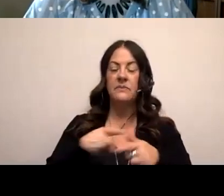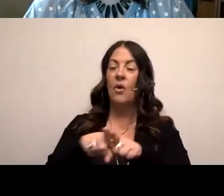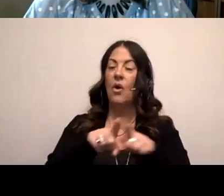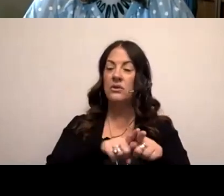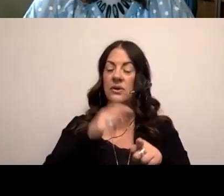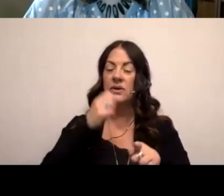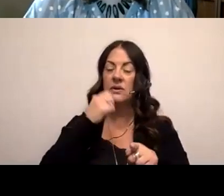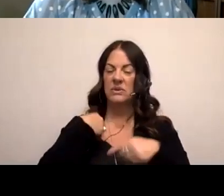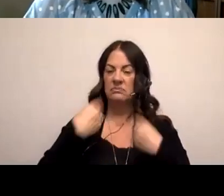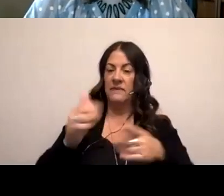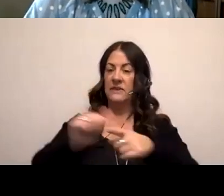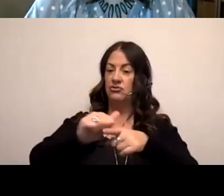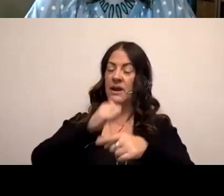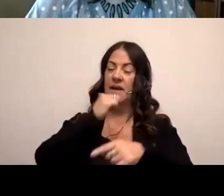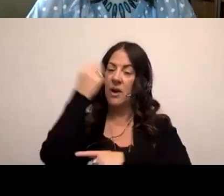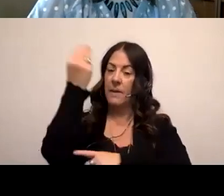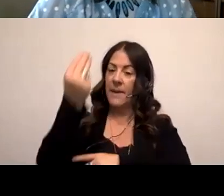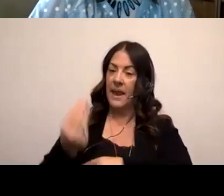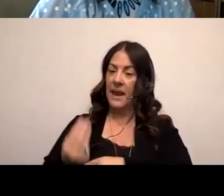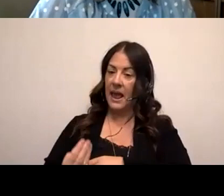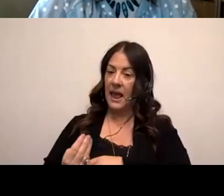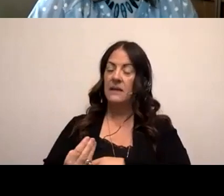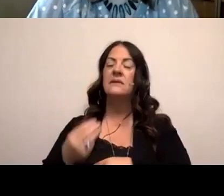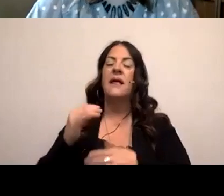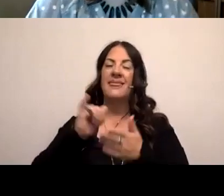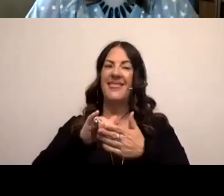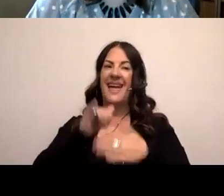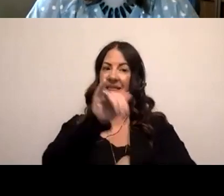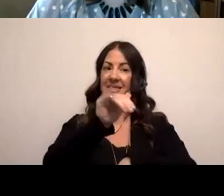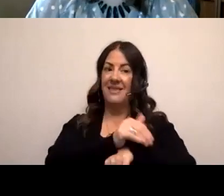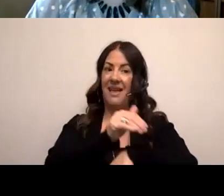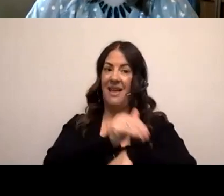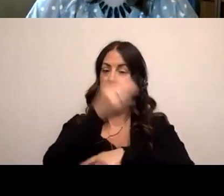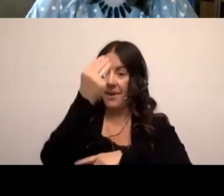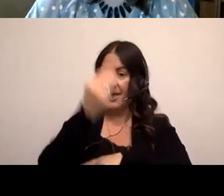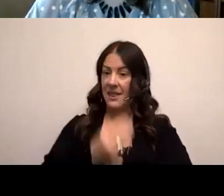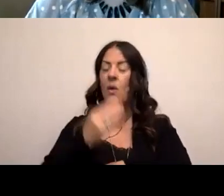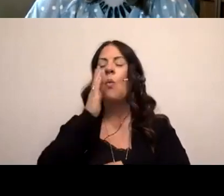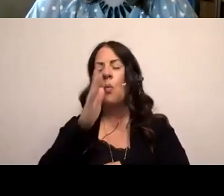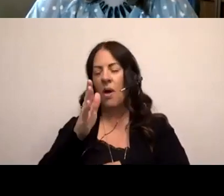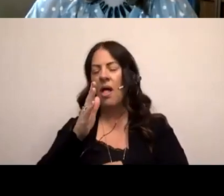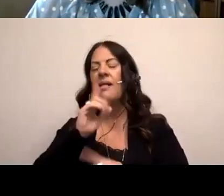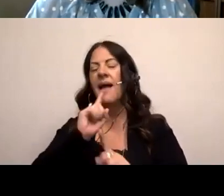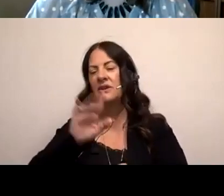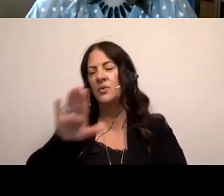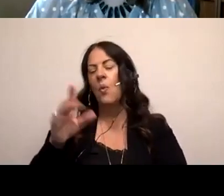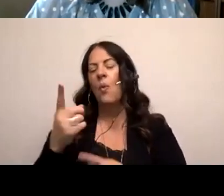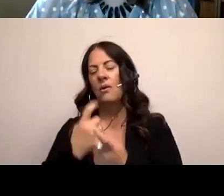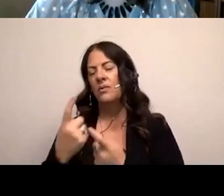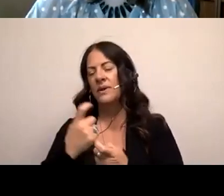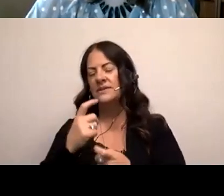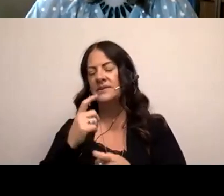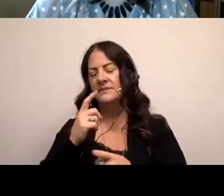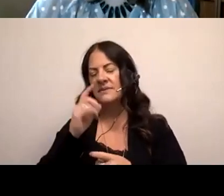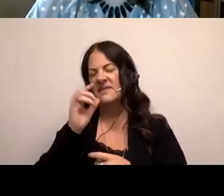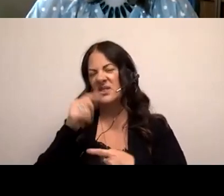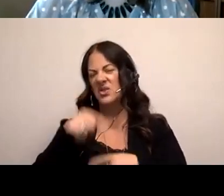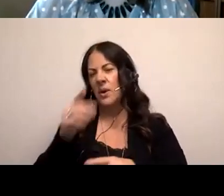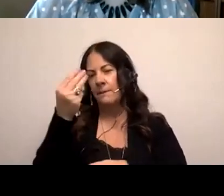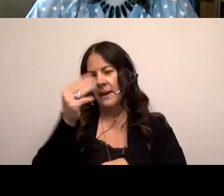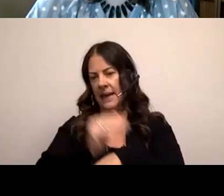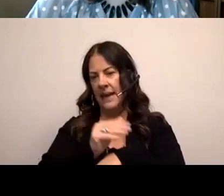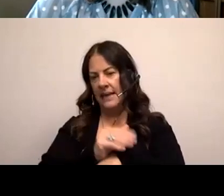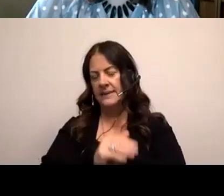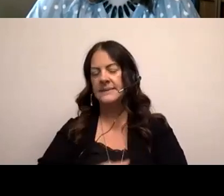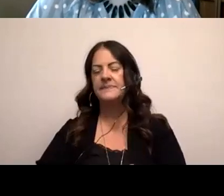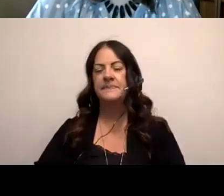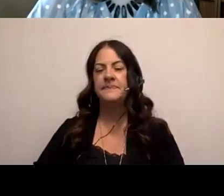AND THAT'S WHERE Q AND, A ARE GOING TO GET ANSWERED BUT WE'LL GO BACK TO THAT. SO SOME